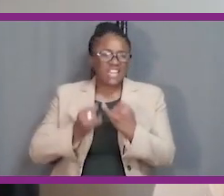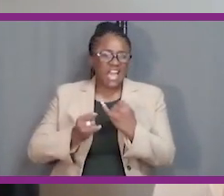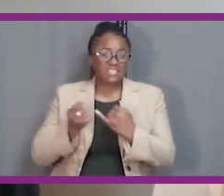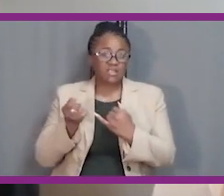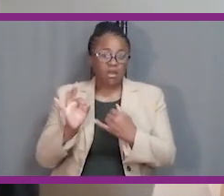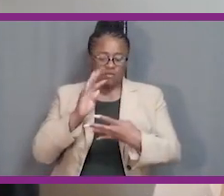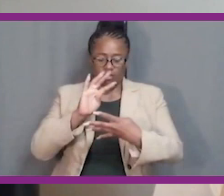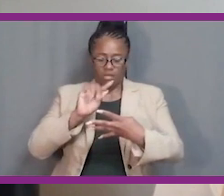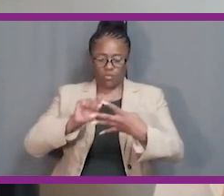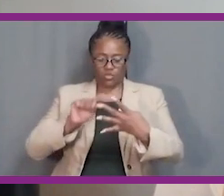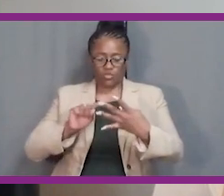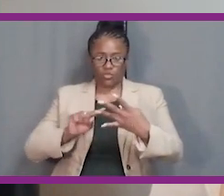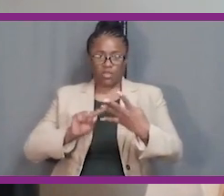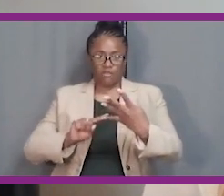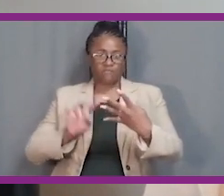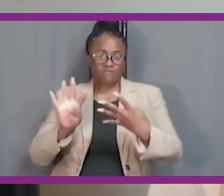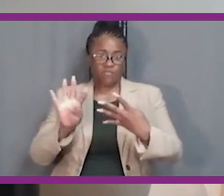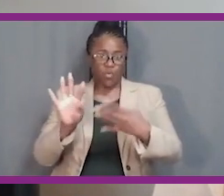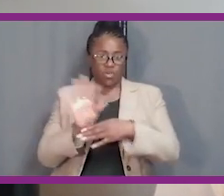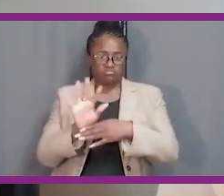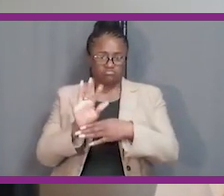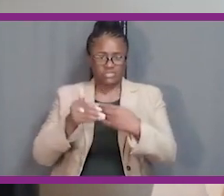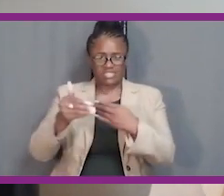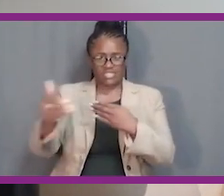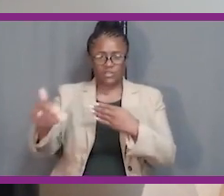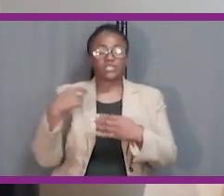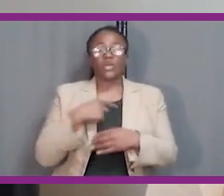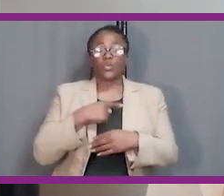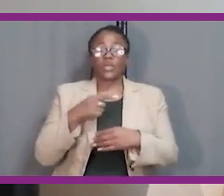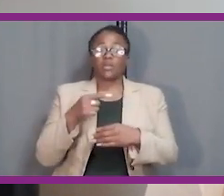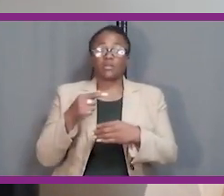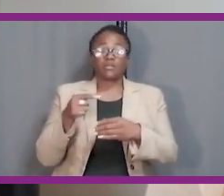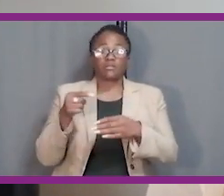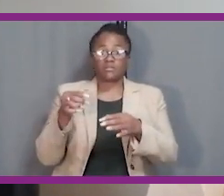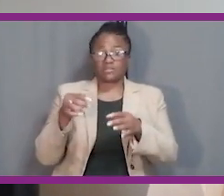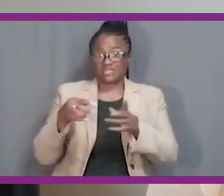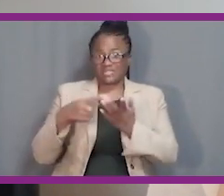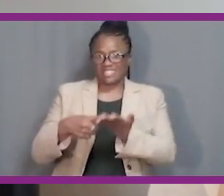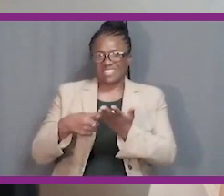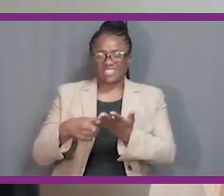an esteemed group of panelists who each have an expertise in international disability justice. And